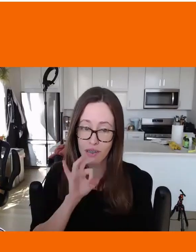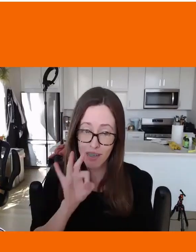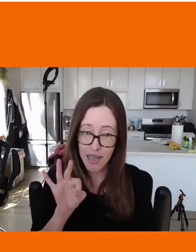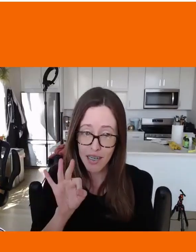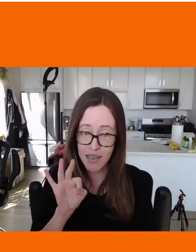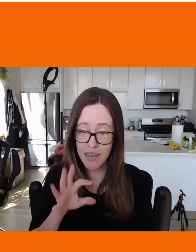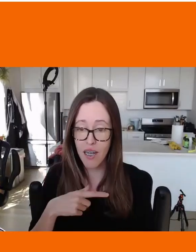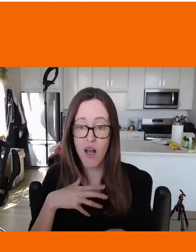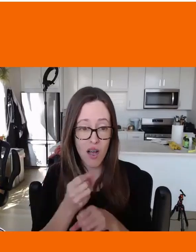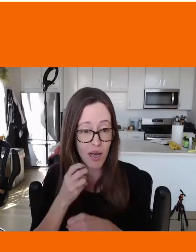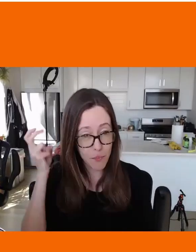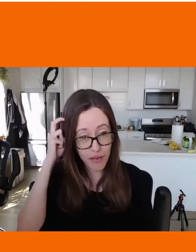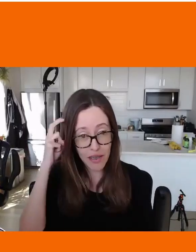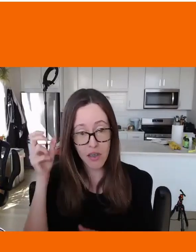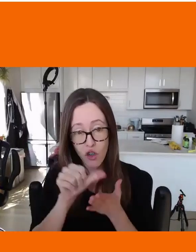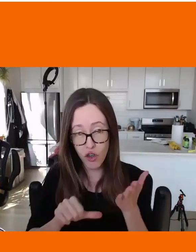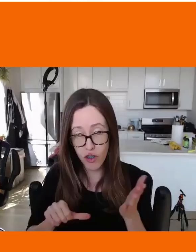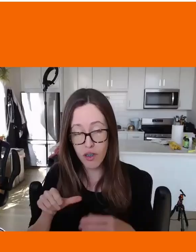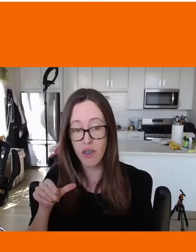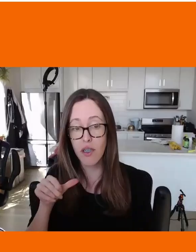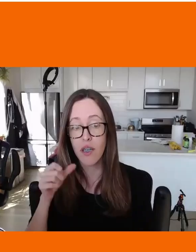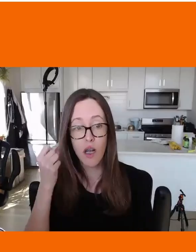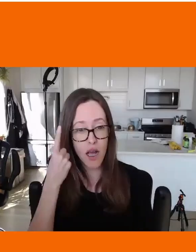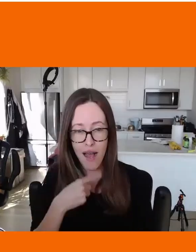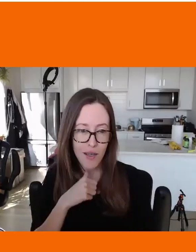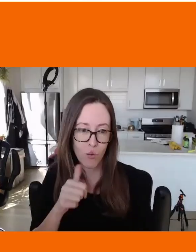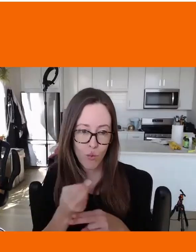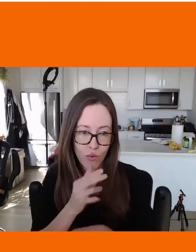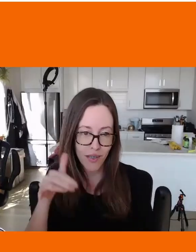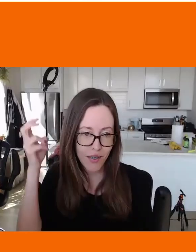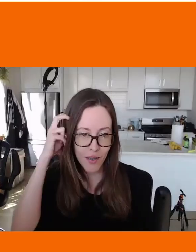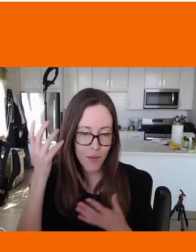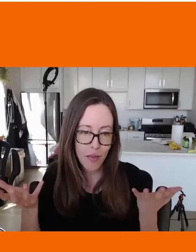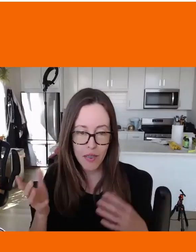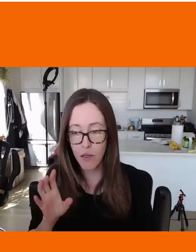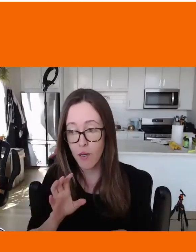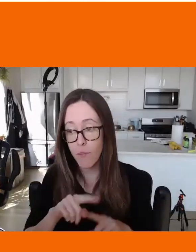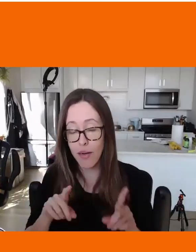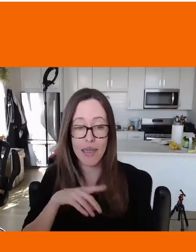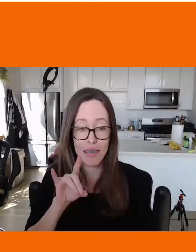When I was nine years old, I got a cochlear implant. I went through the surgery. I don't use the CI anymore.